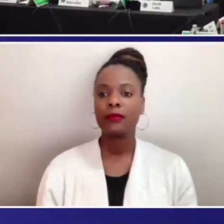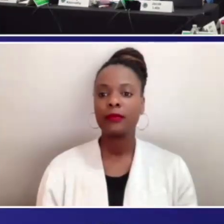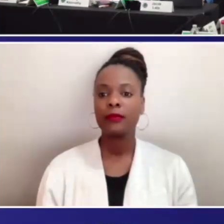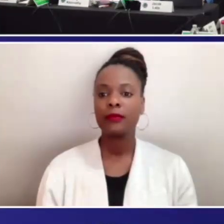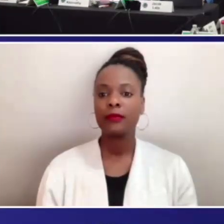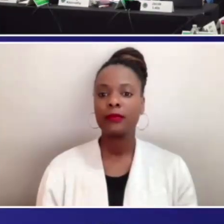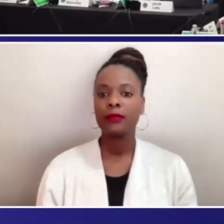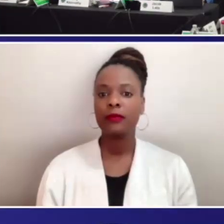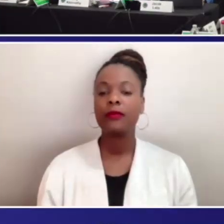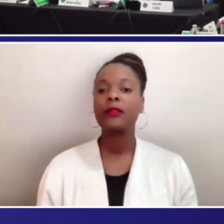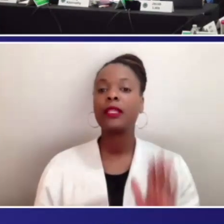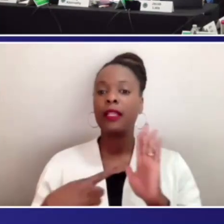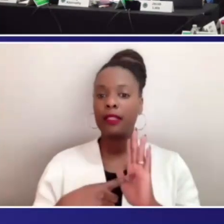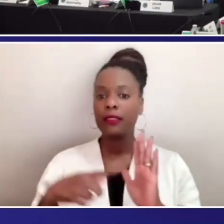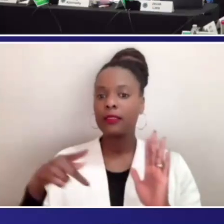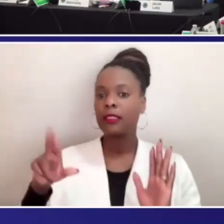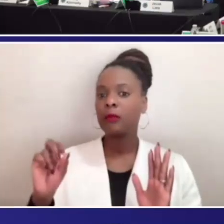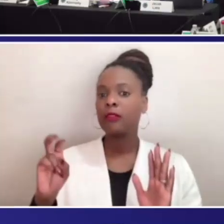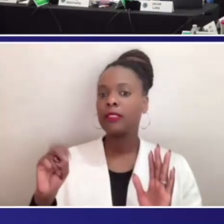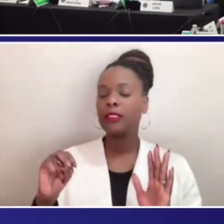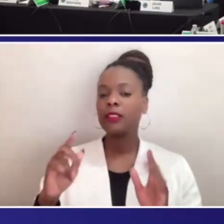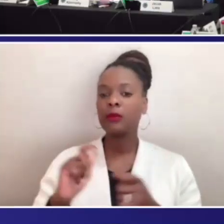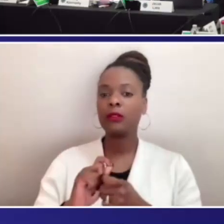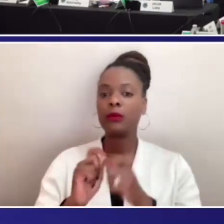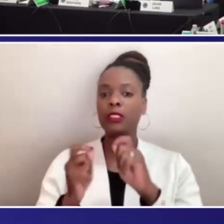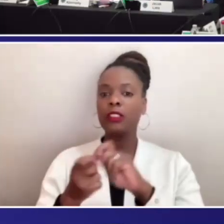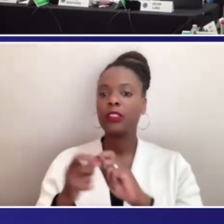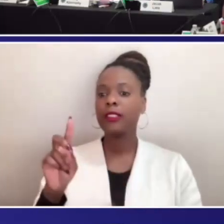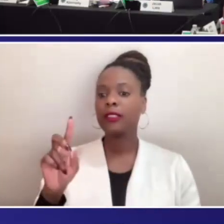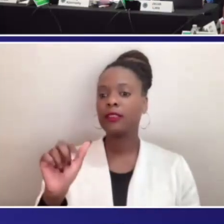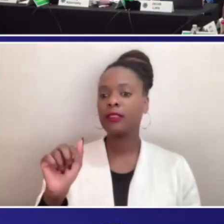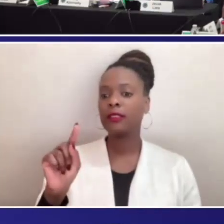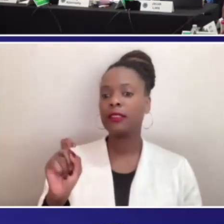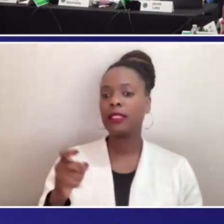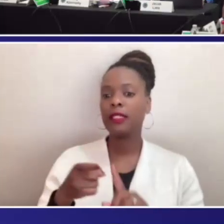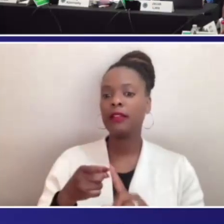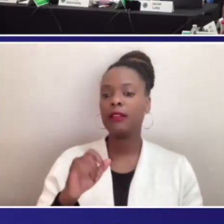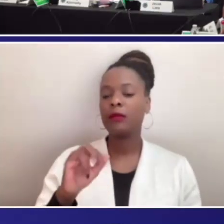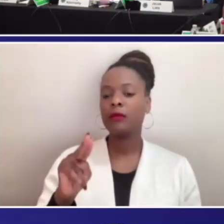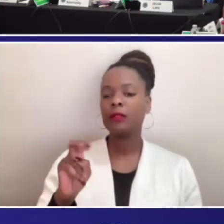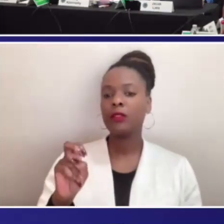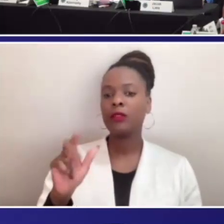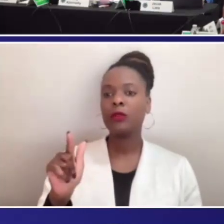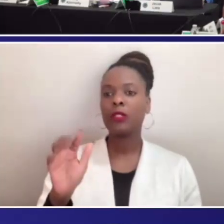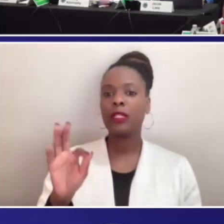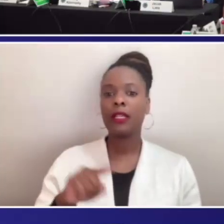This is the provision where we changed the date from June 29th to June 30th because we